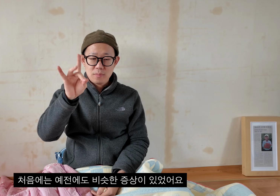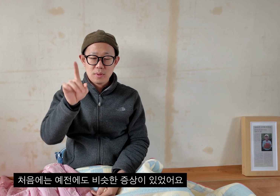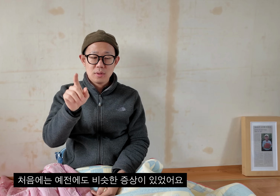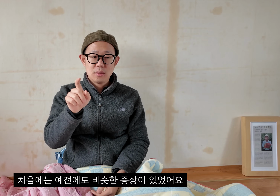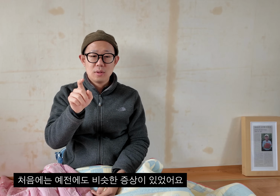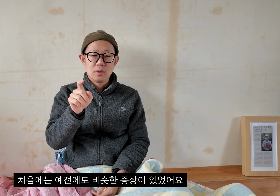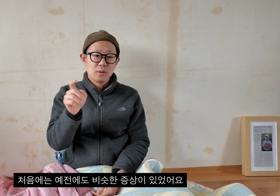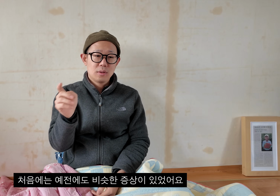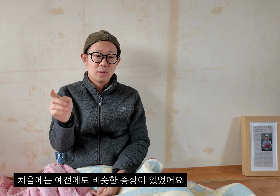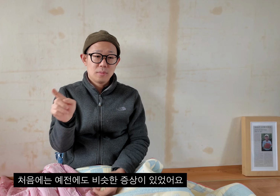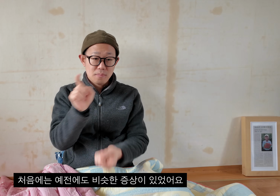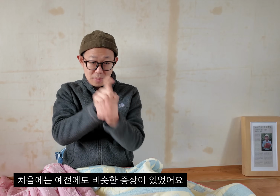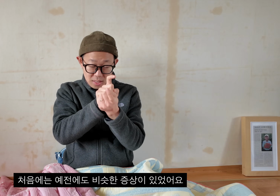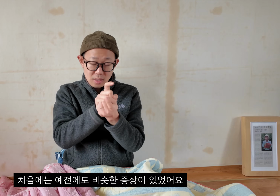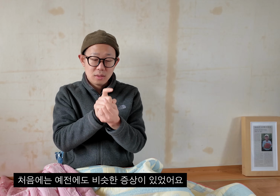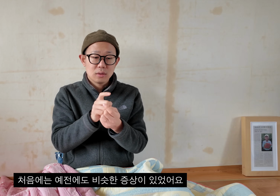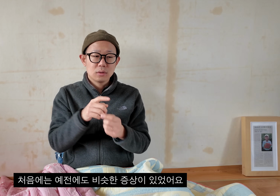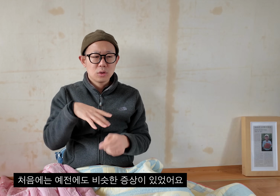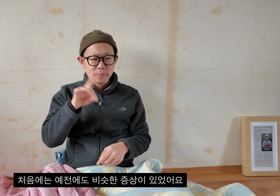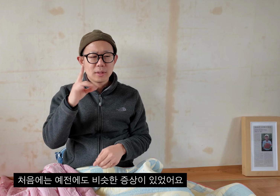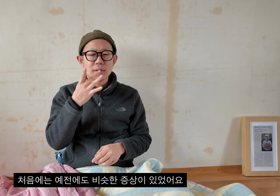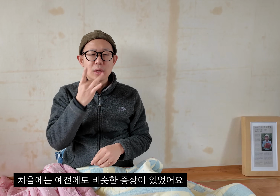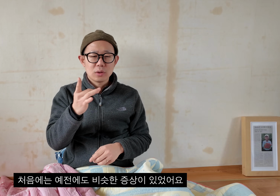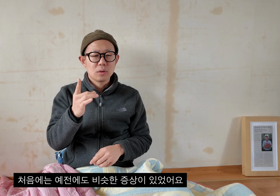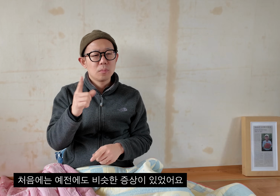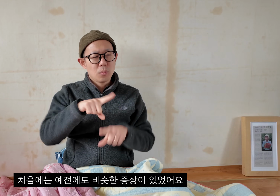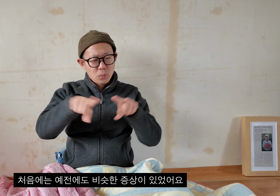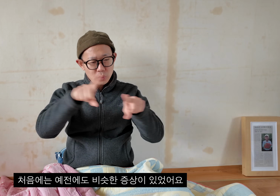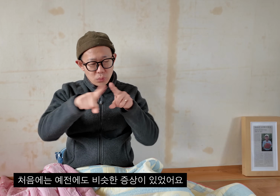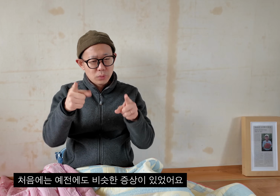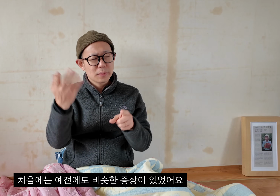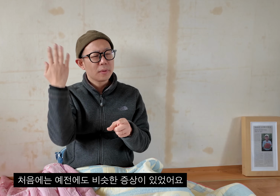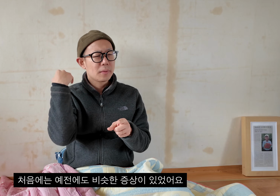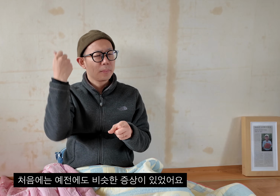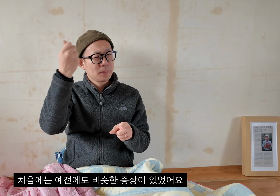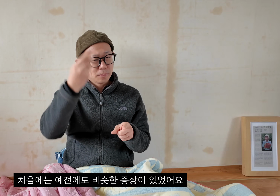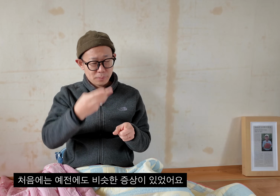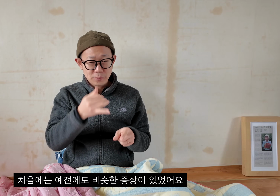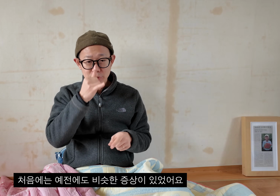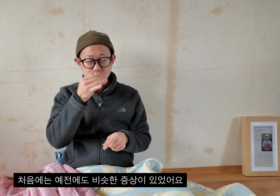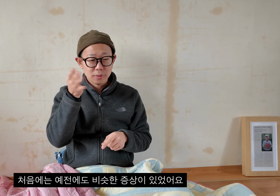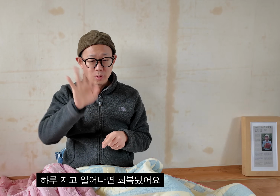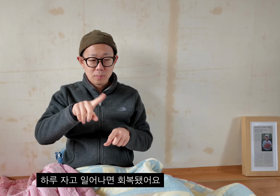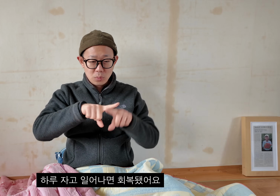Yes. At first, I had similar symptoms before.